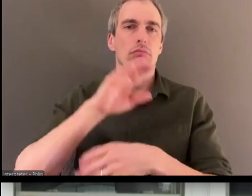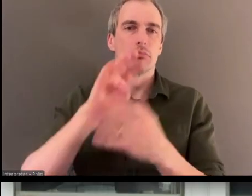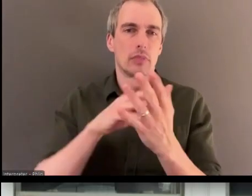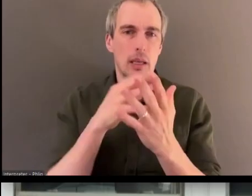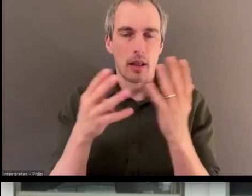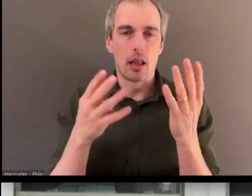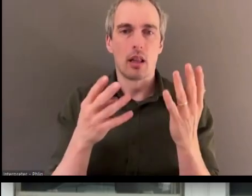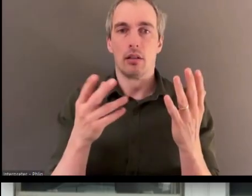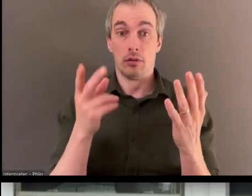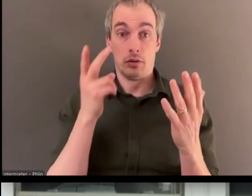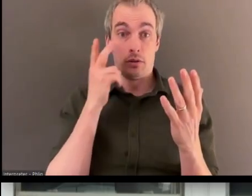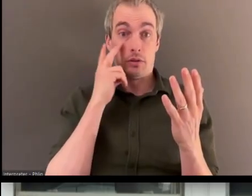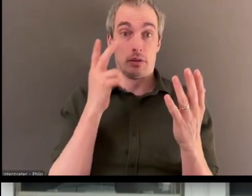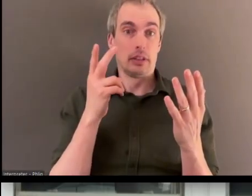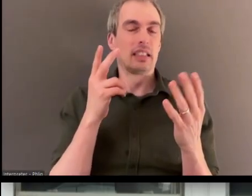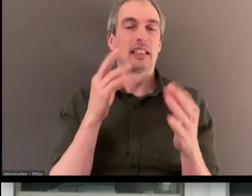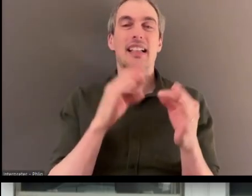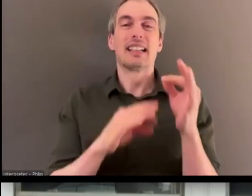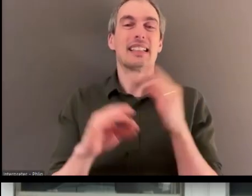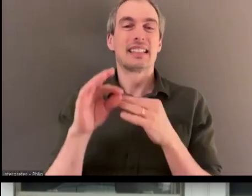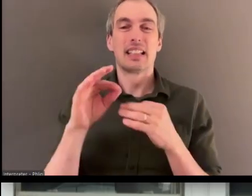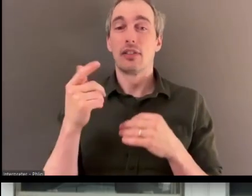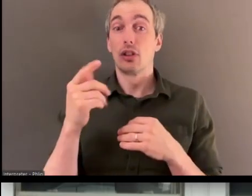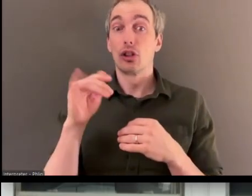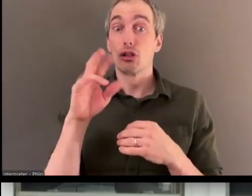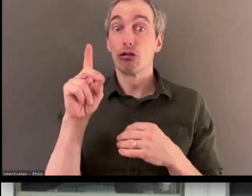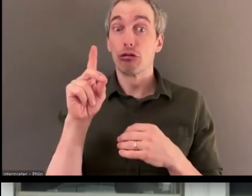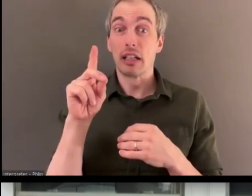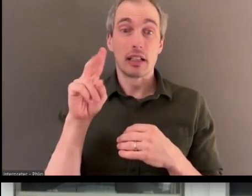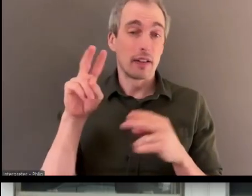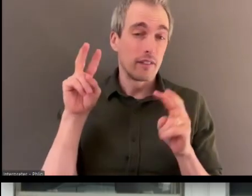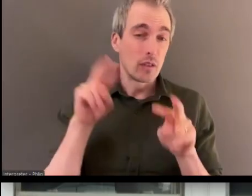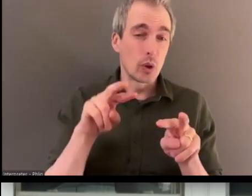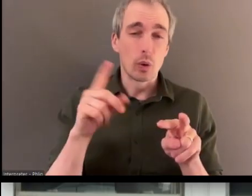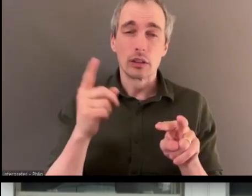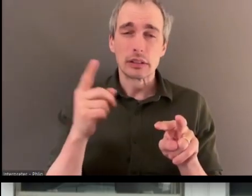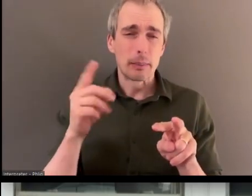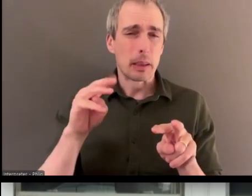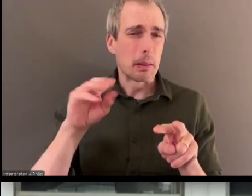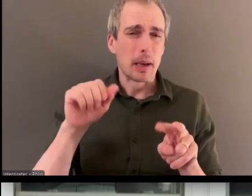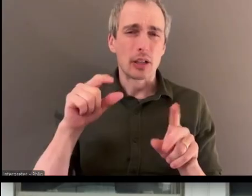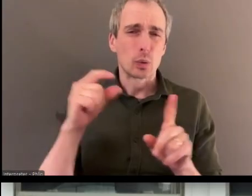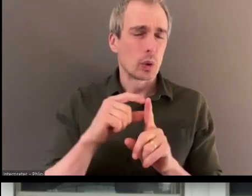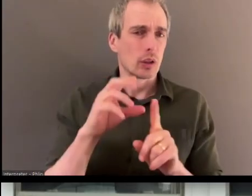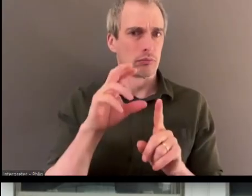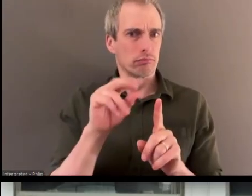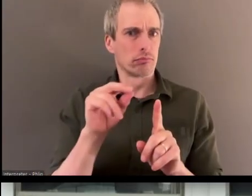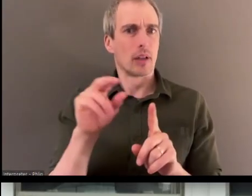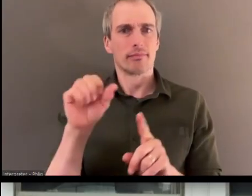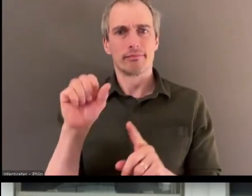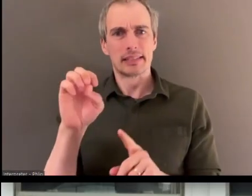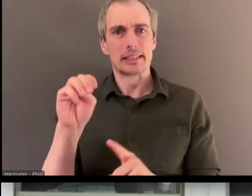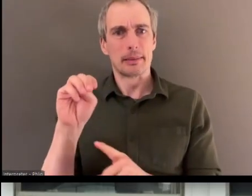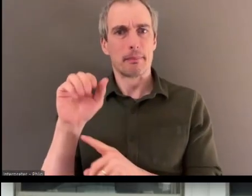semantic HTML table that can be really well understood by all AT, which is essential when it